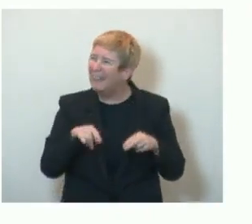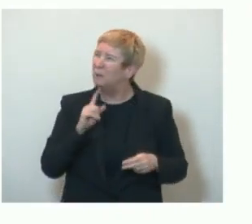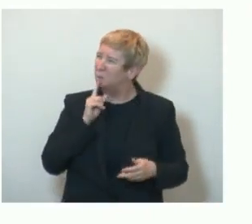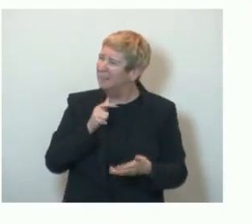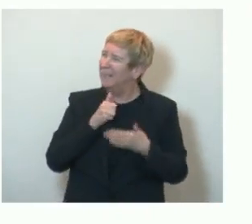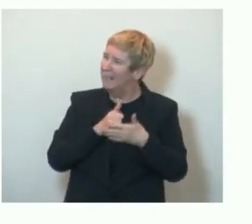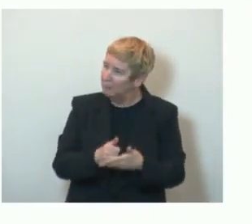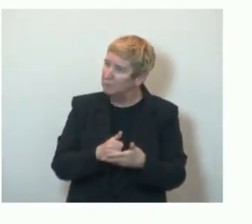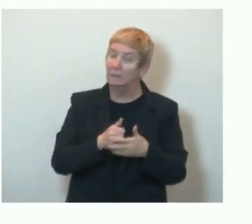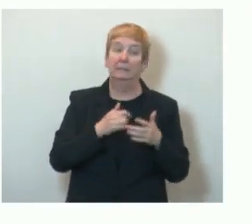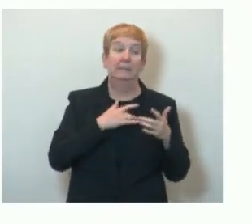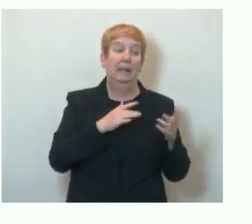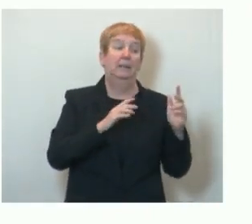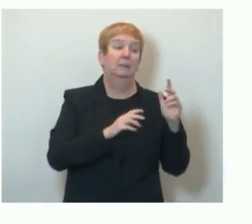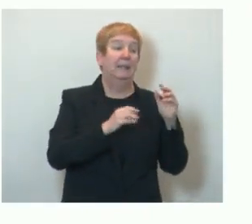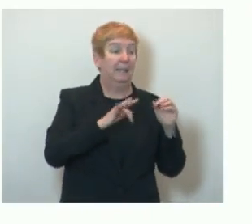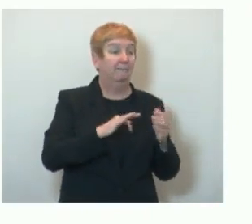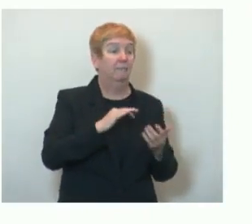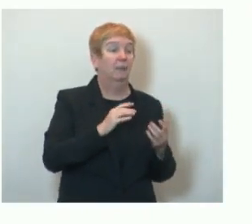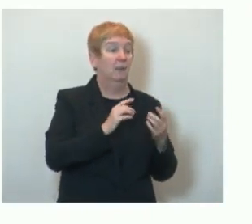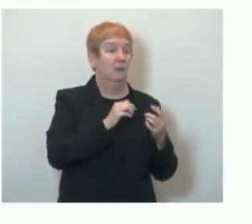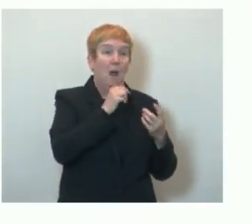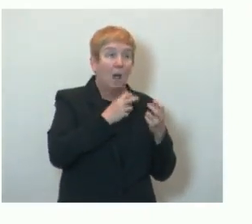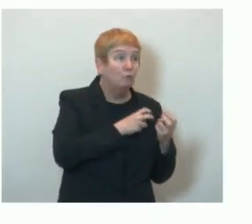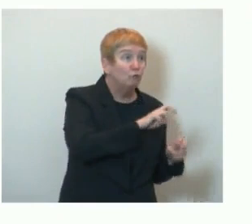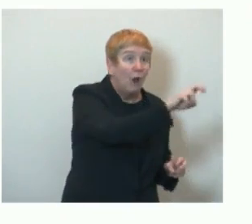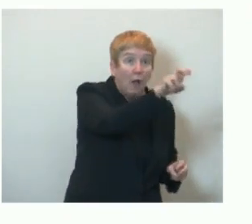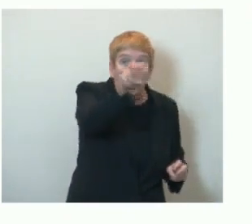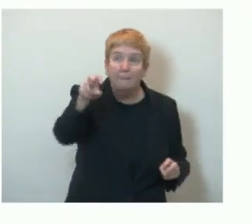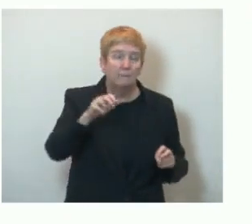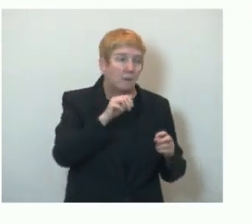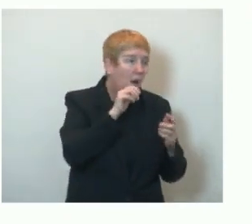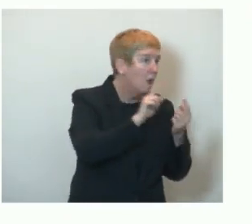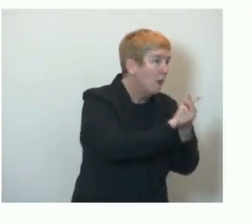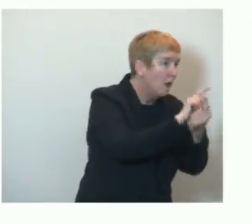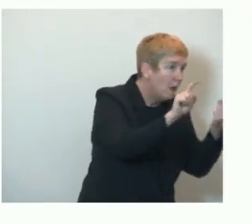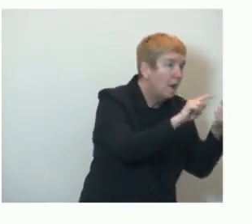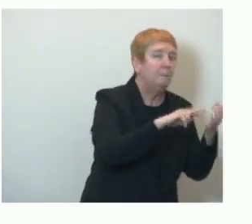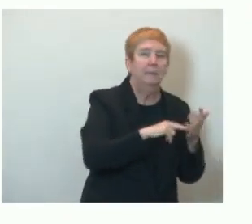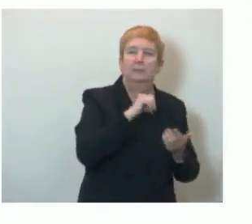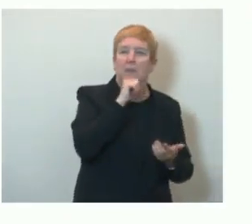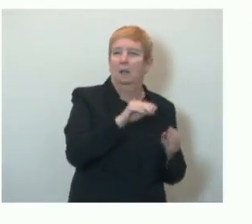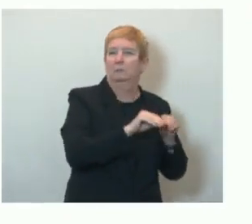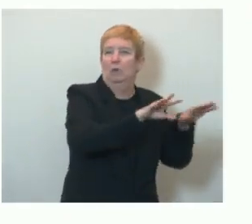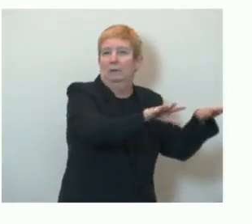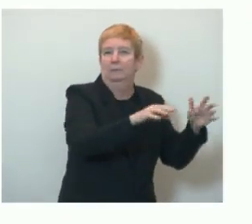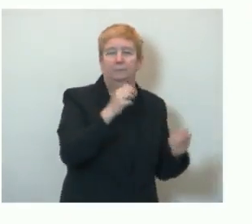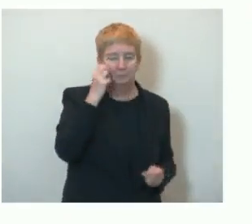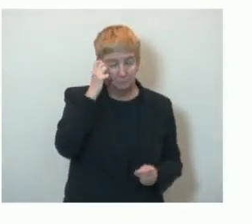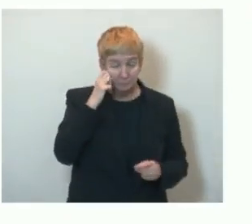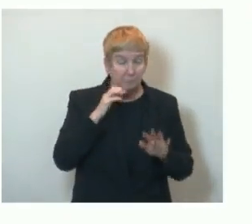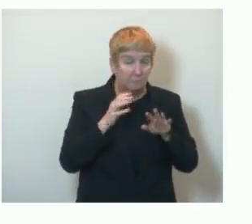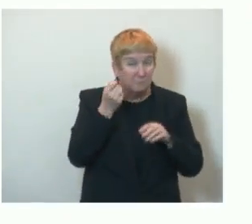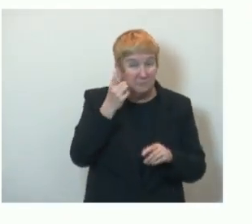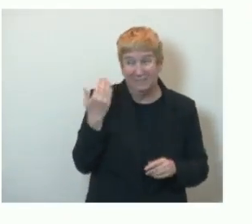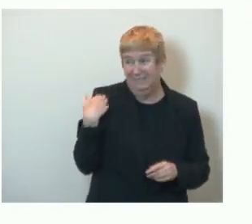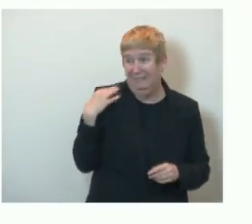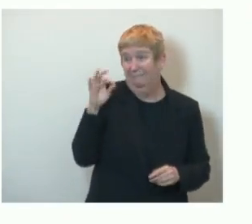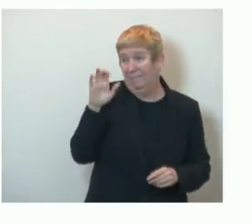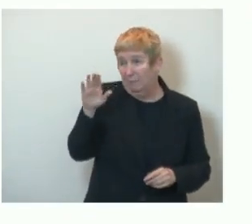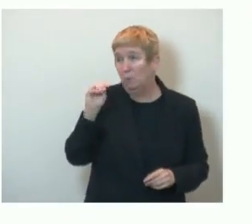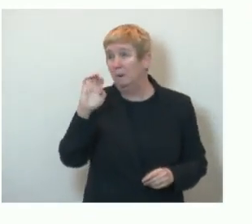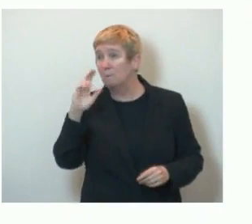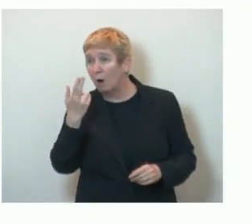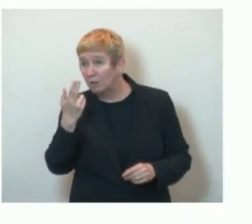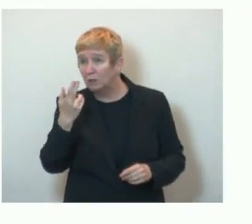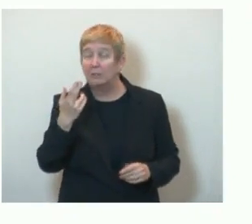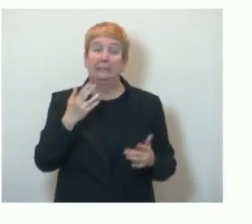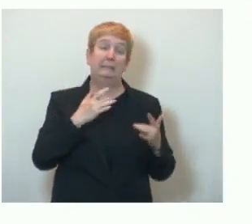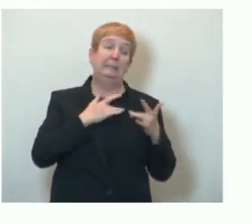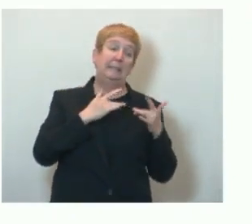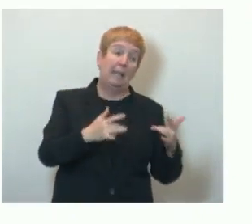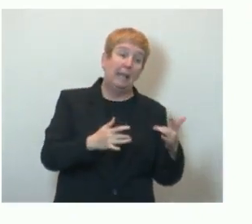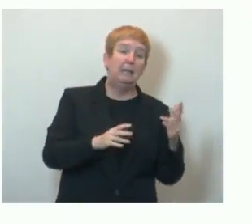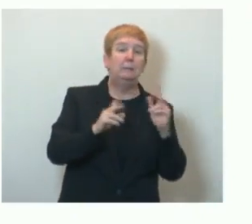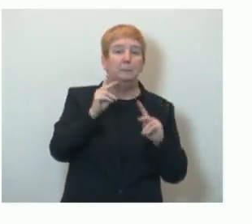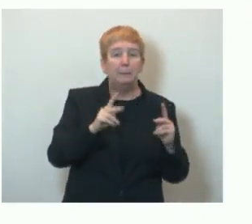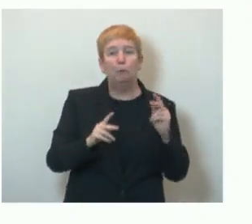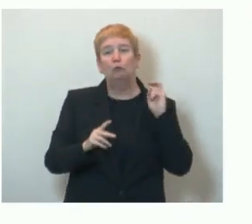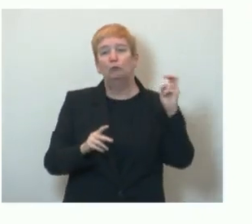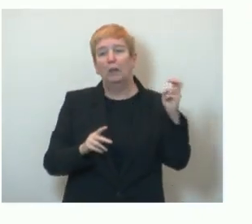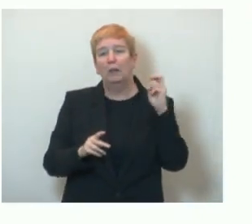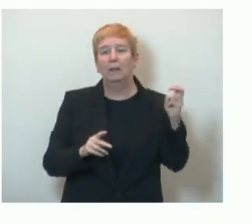WE’VE BROUGHT MOBILITY DOWN BY OVER A THIRD THAT HELPS THAT’S LESS PEOPLE INTERACTING WITH PEOPLE LESS SPREAD OF THE DISEASE ONE THING THAT WE NEED TO BE CAREFUL ABOUT THOUGH.